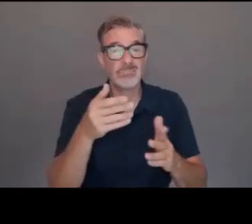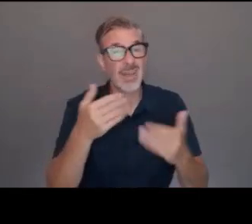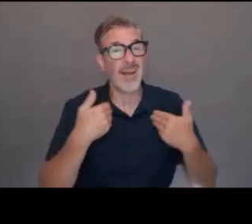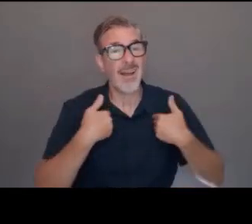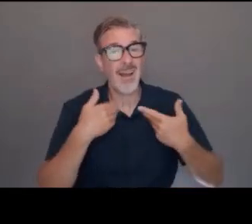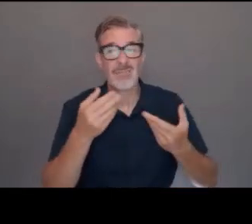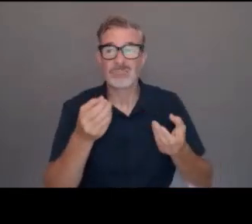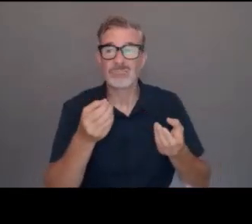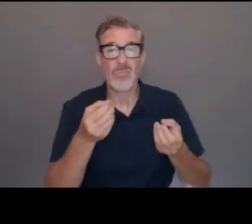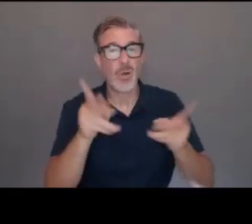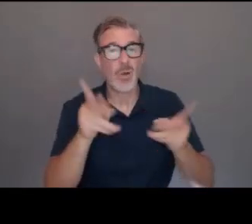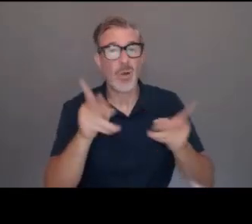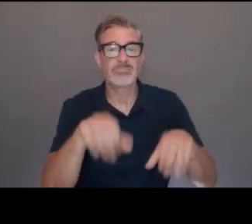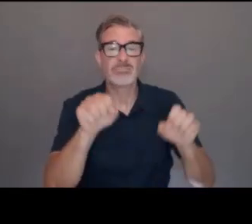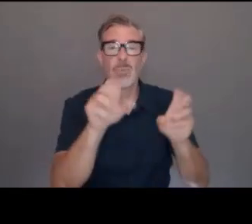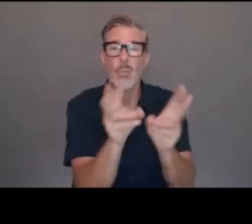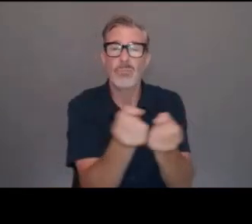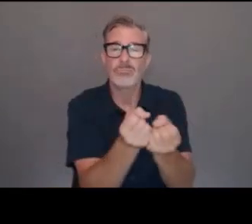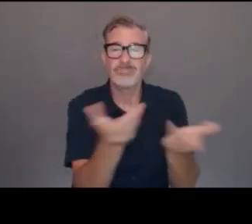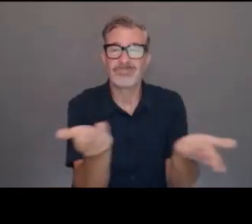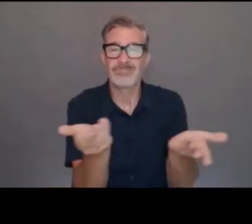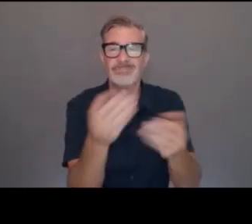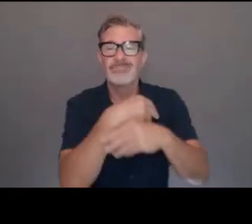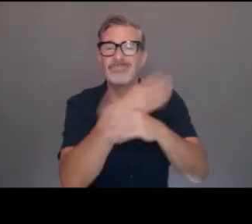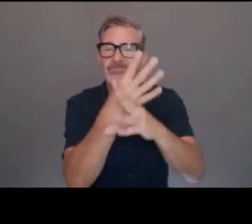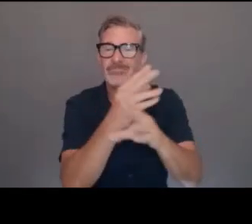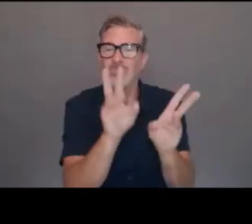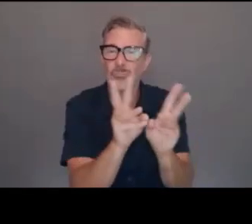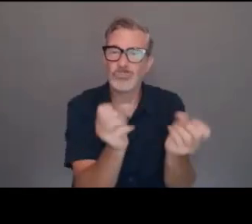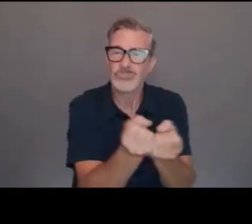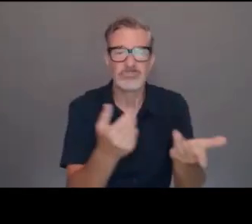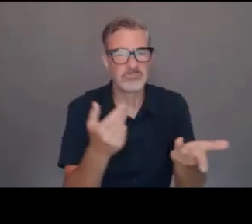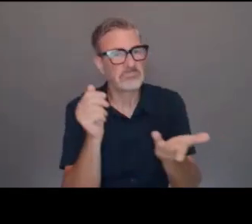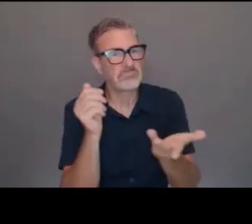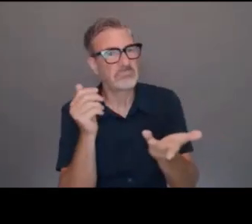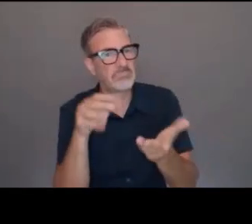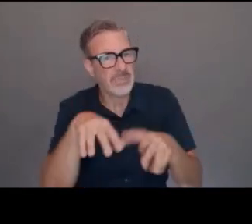So if you're coming to us with specific questions, then we can be more specific in our responses to you.